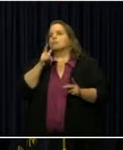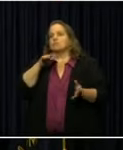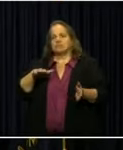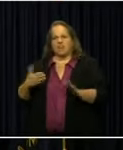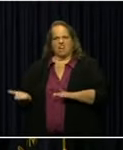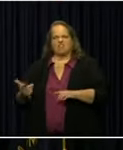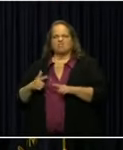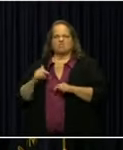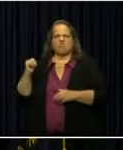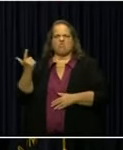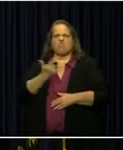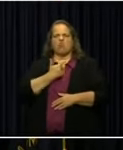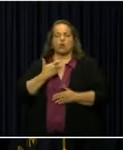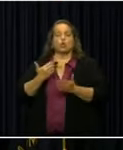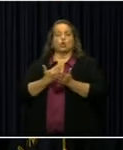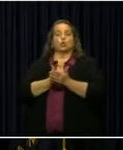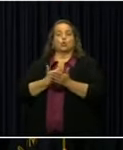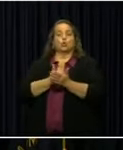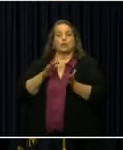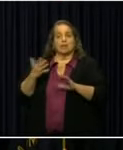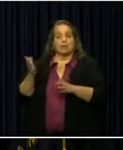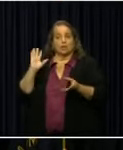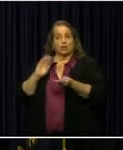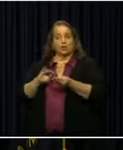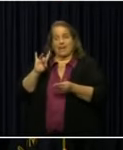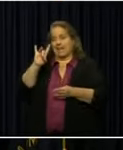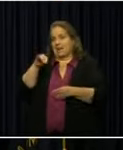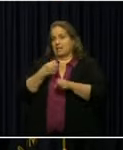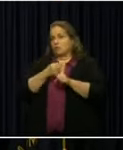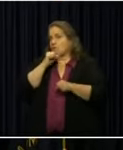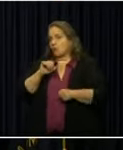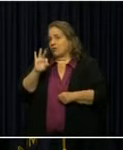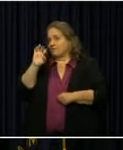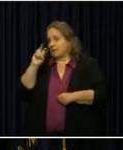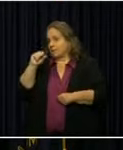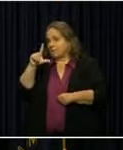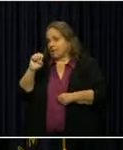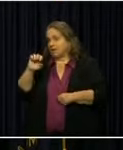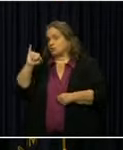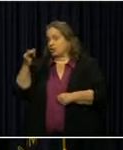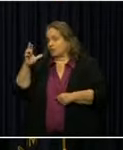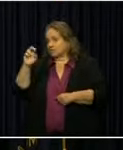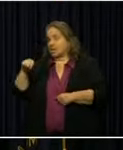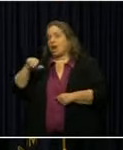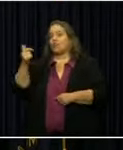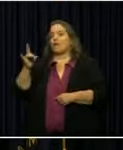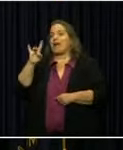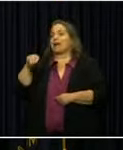WE KNOW THAT DATA.